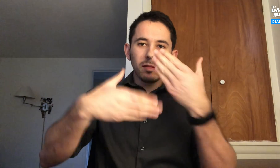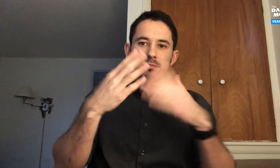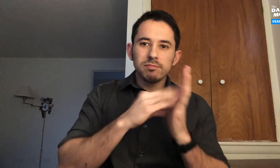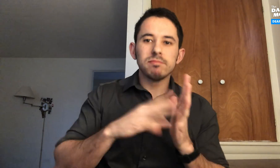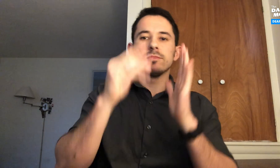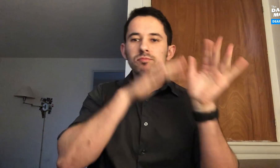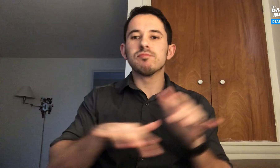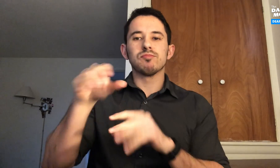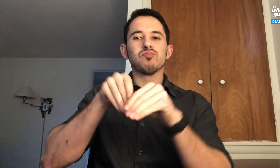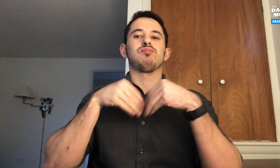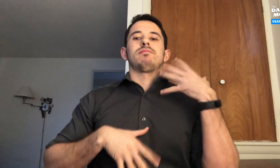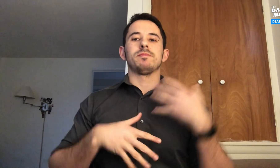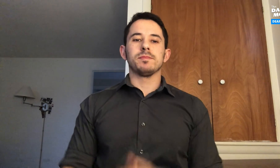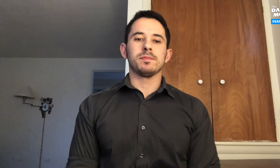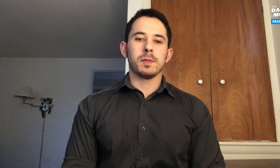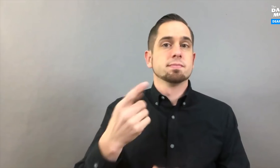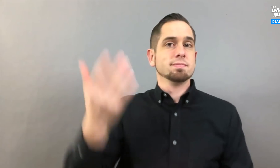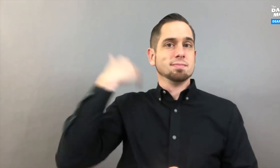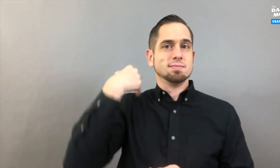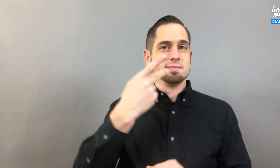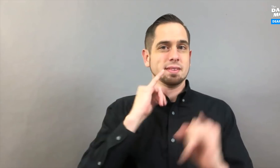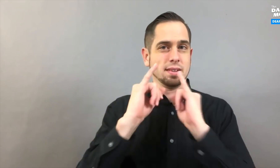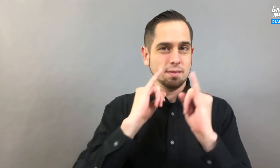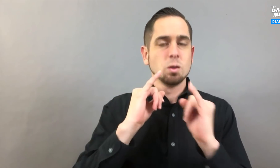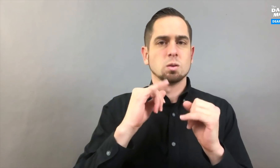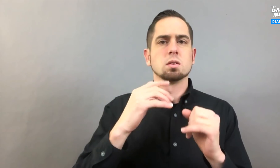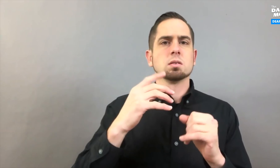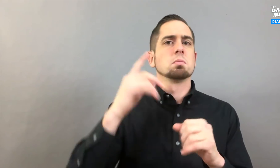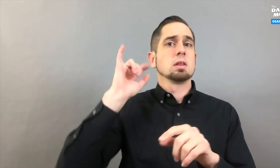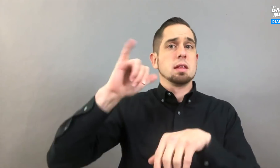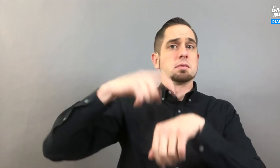It takes time to replicate itself and spread across the body. At the time we had our previous interview,